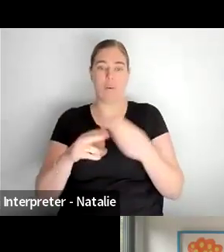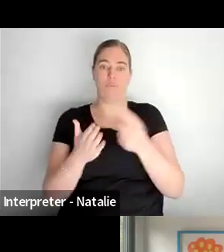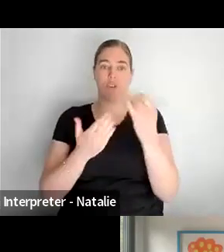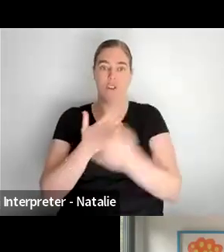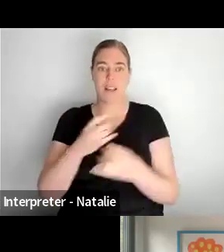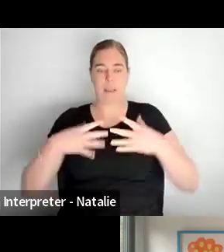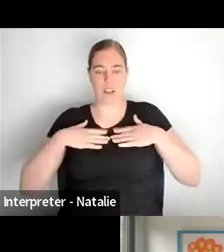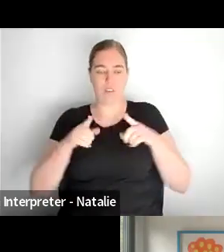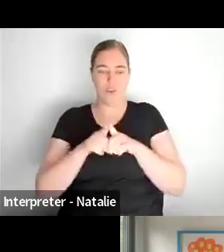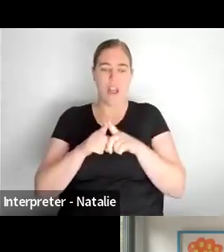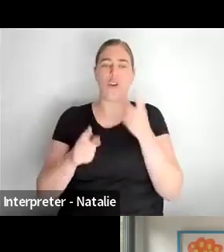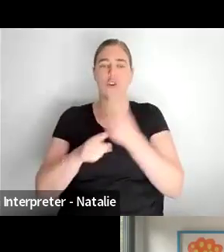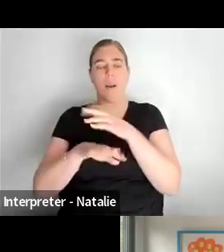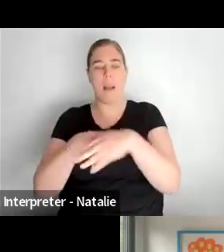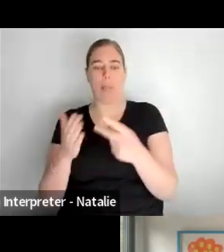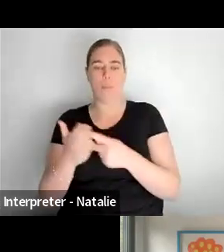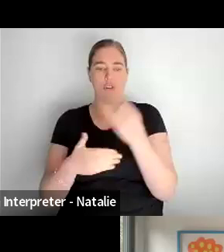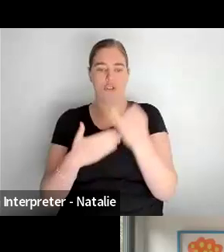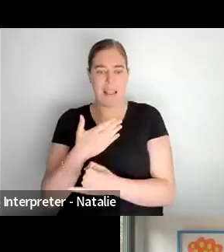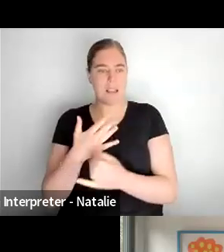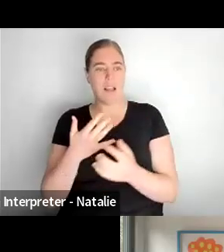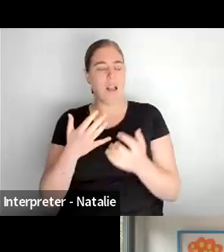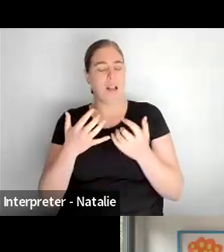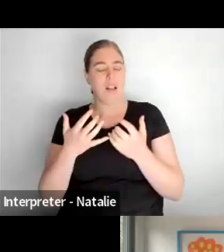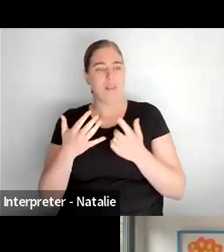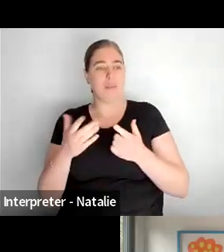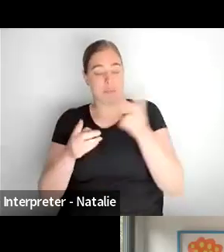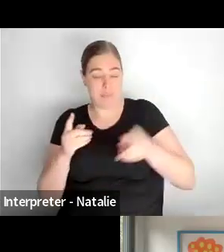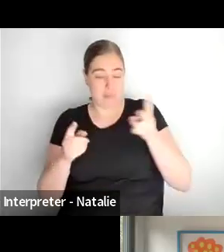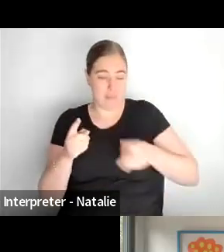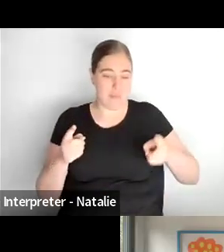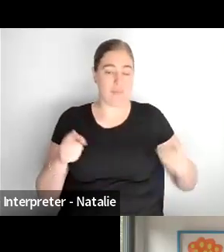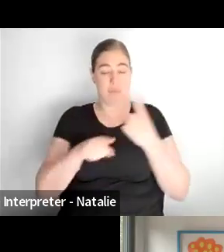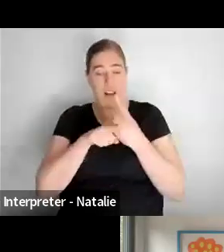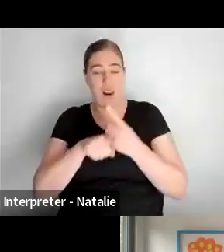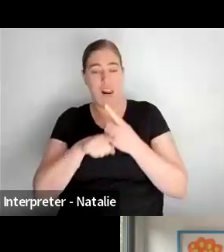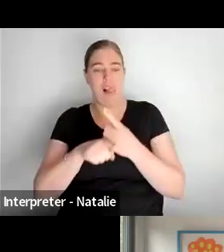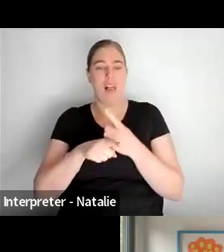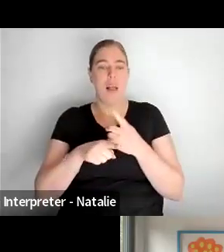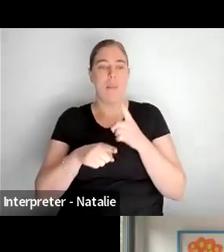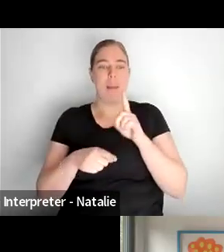applying for on so many ground but you forget to locate the project in terms of what it means for